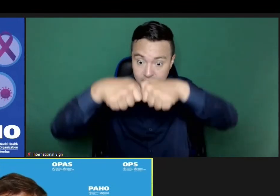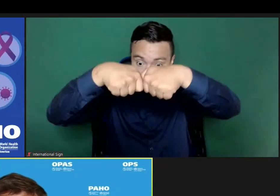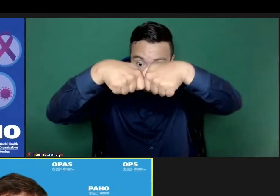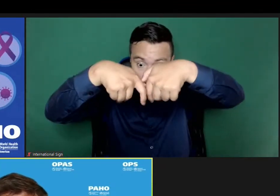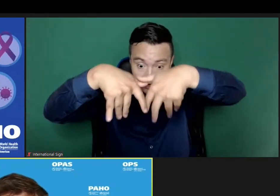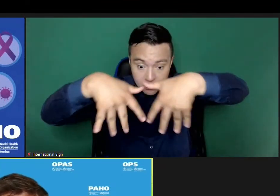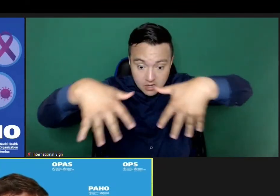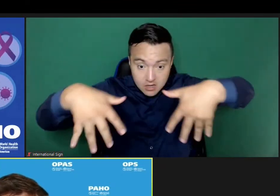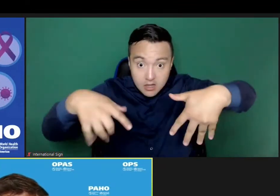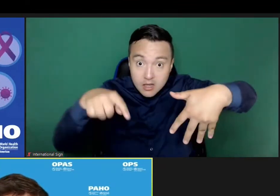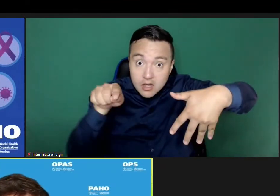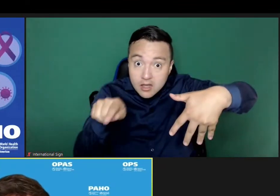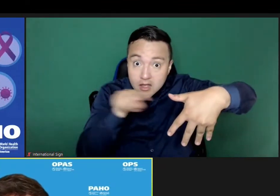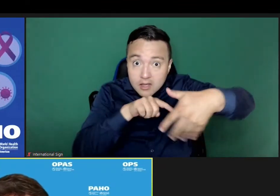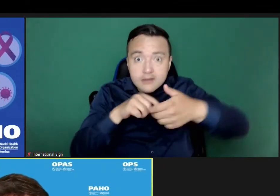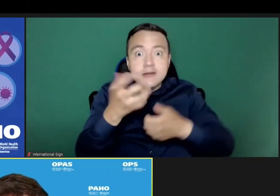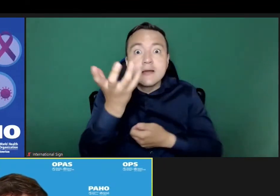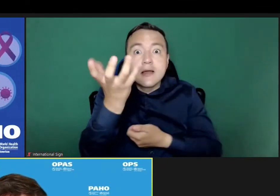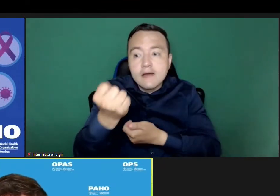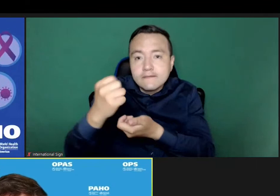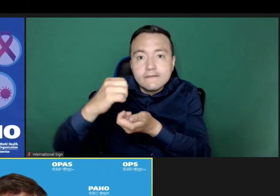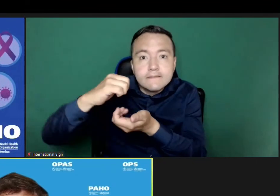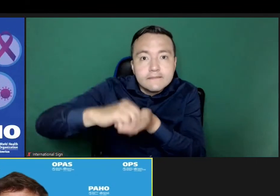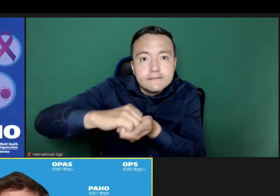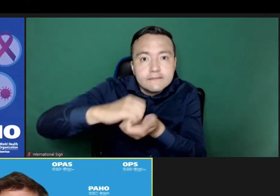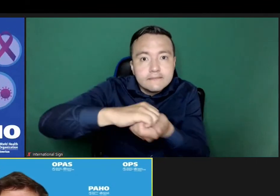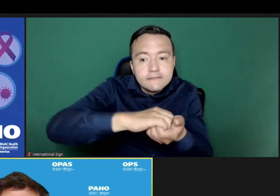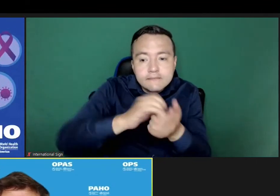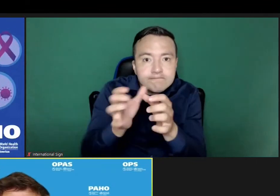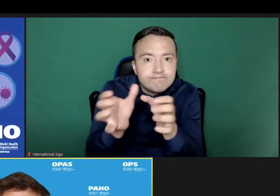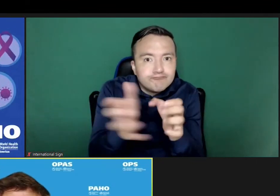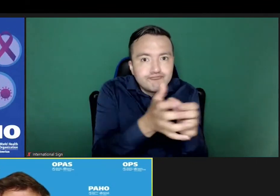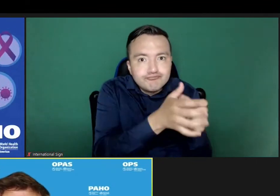well-being of the population, the private sector has a fundamental role there to play.